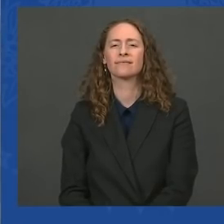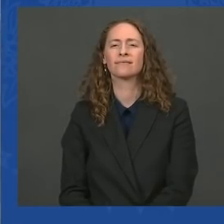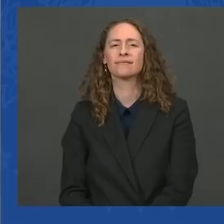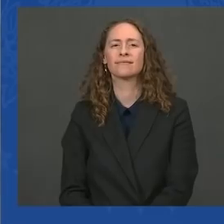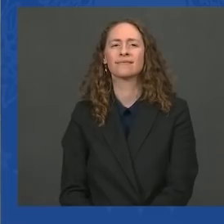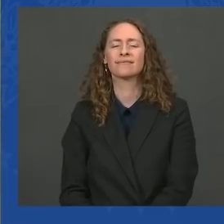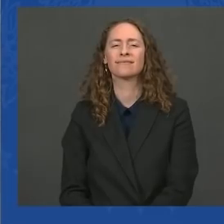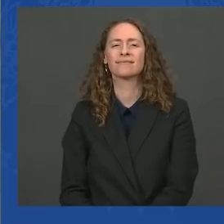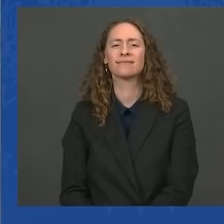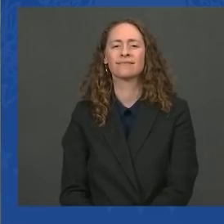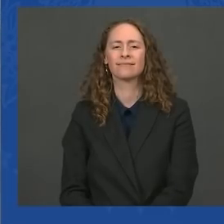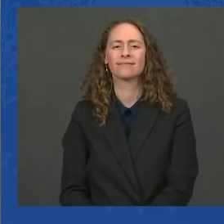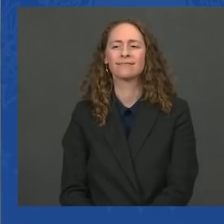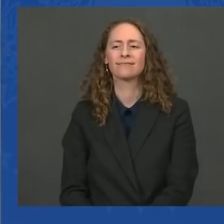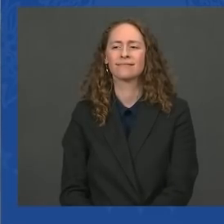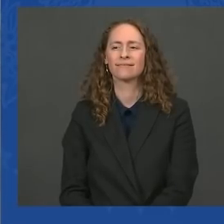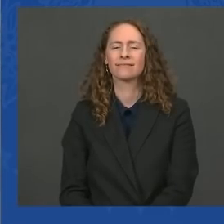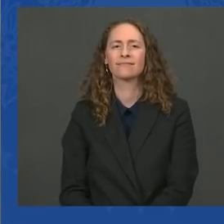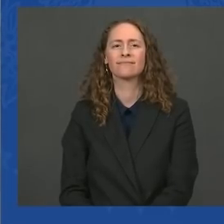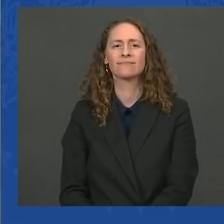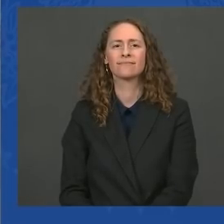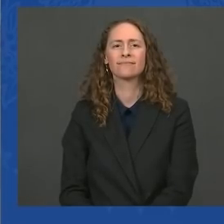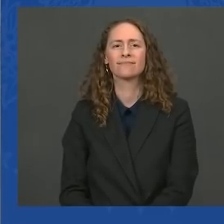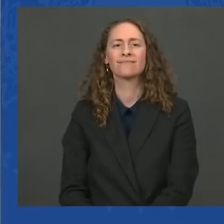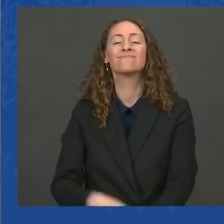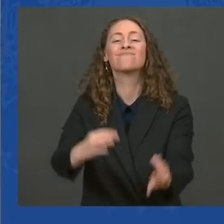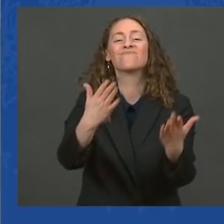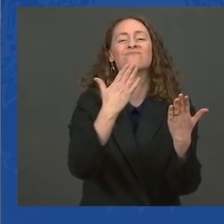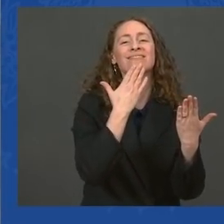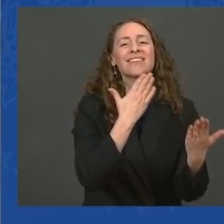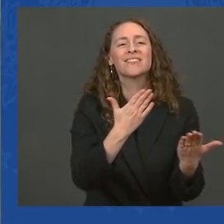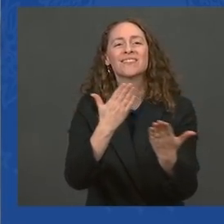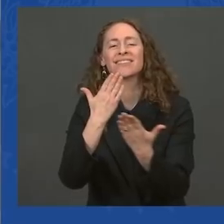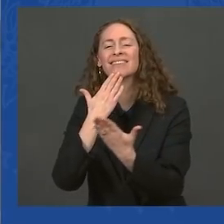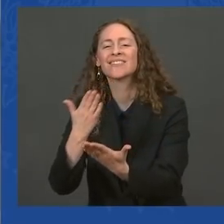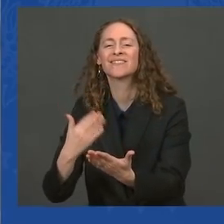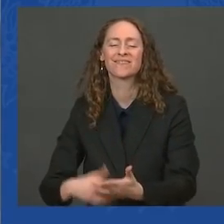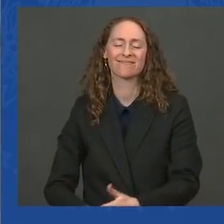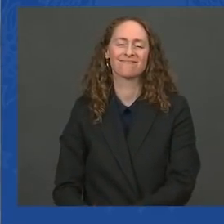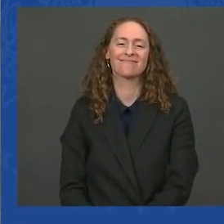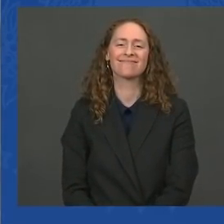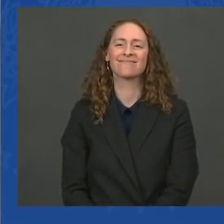Okay, thank you, thank you, thank you, everybody. My mother would say you're doing God's work.